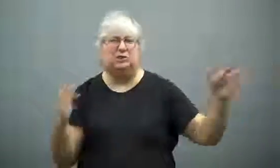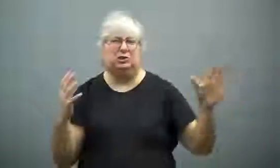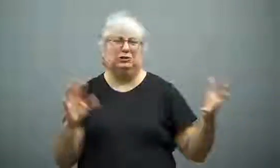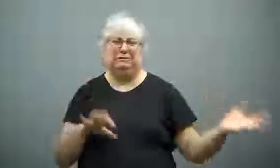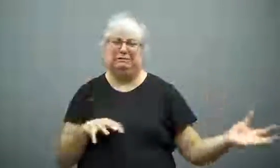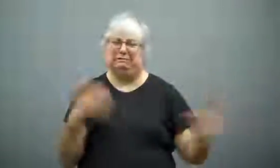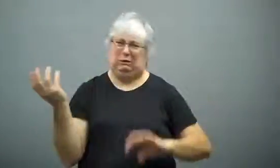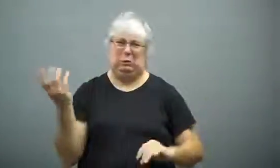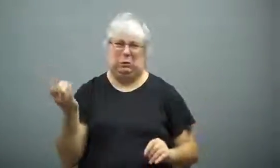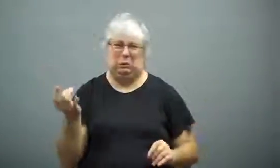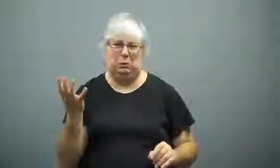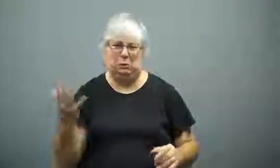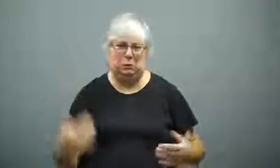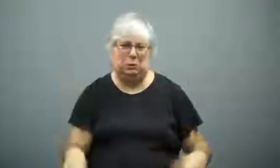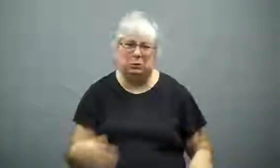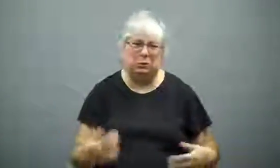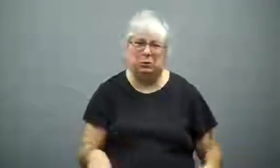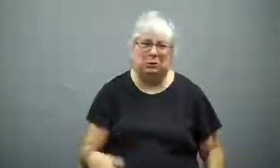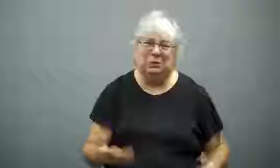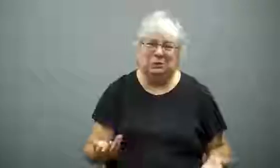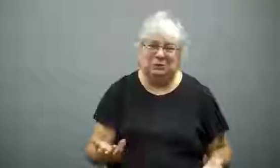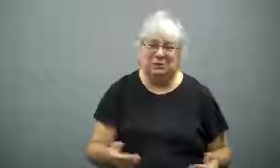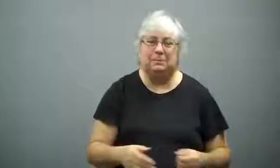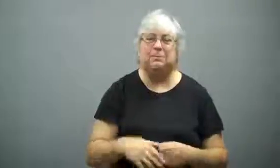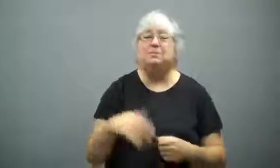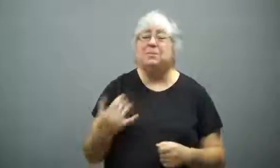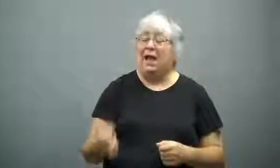What a sticky situation!